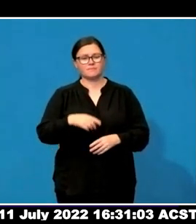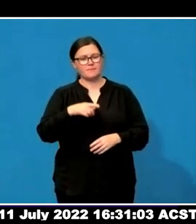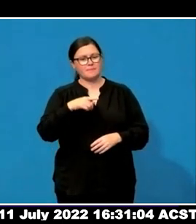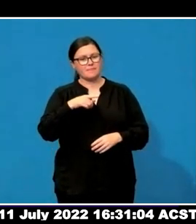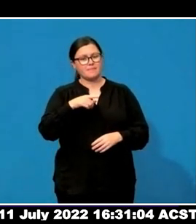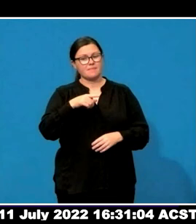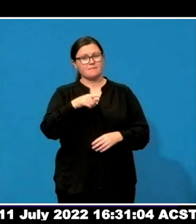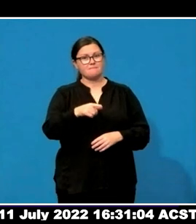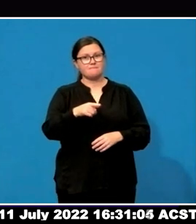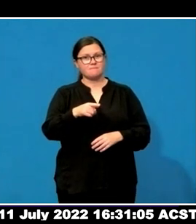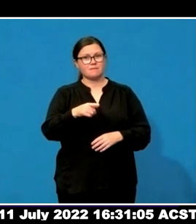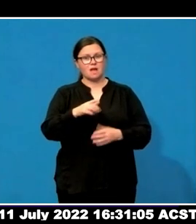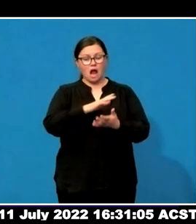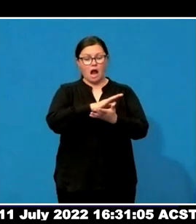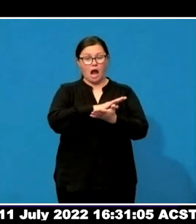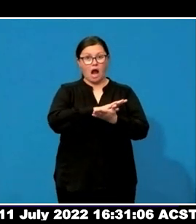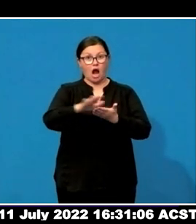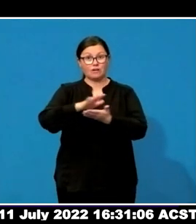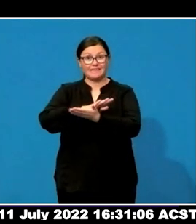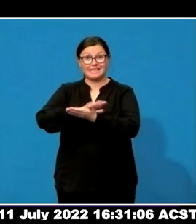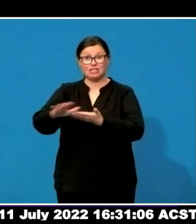of hearing" as opposed to Deaf?